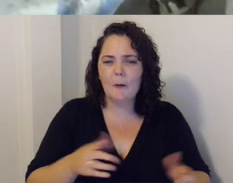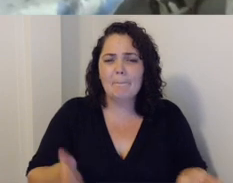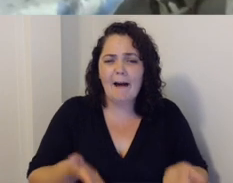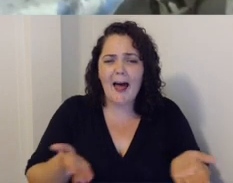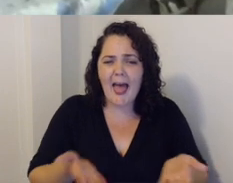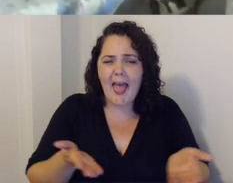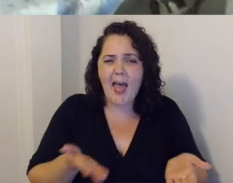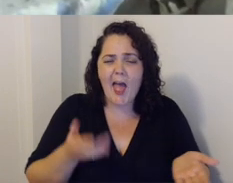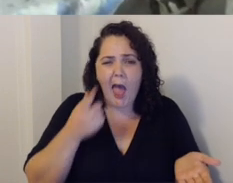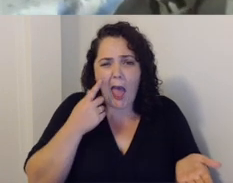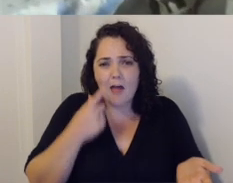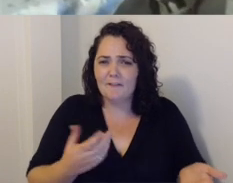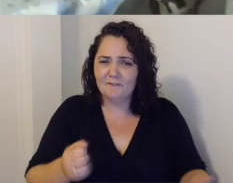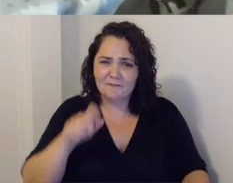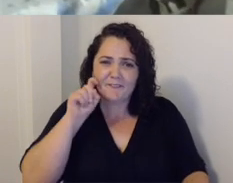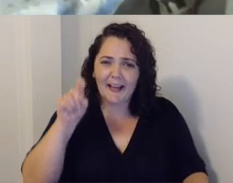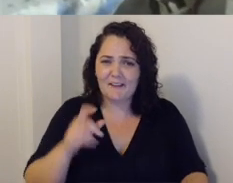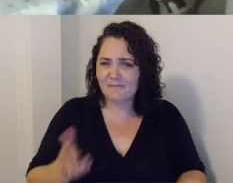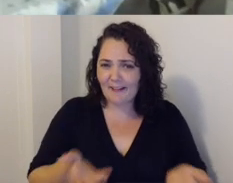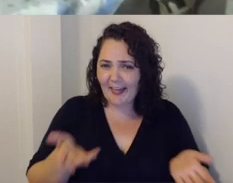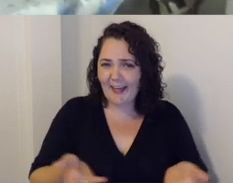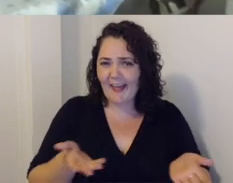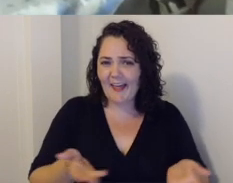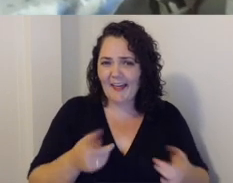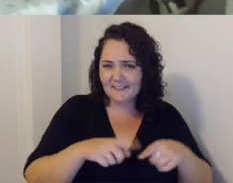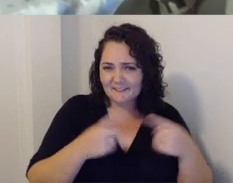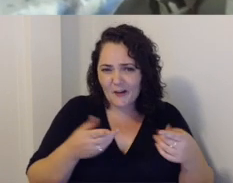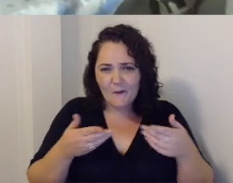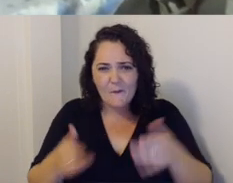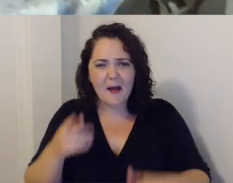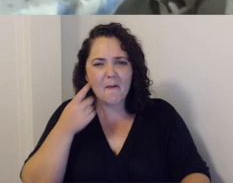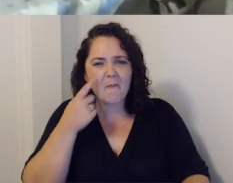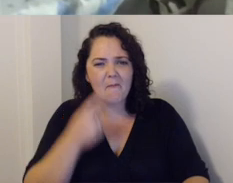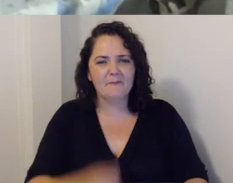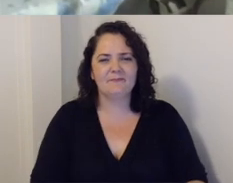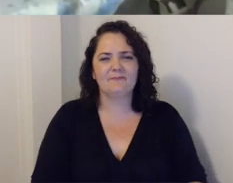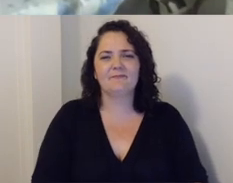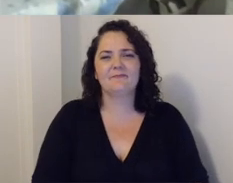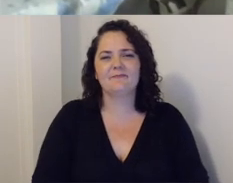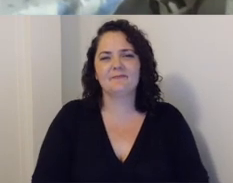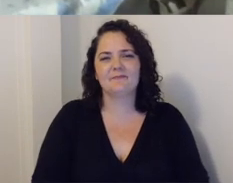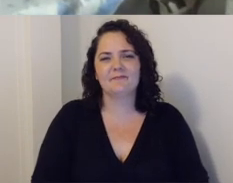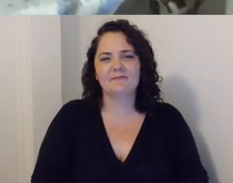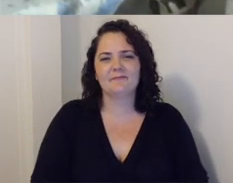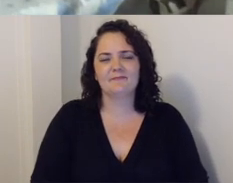to just test and try different modes and methods of working